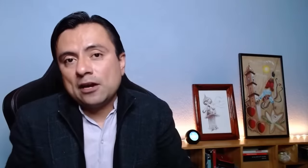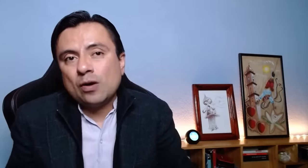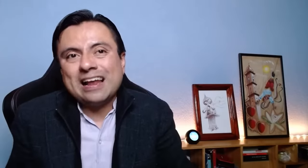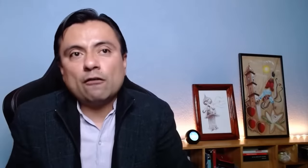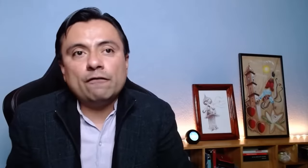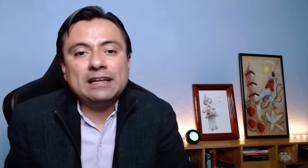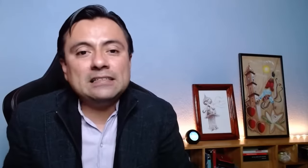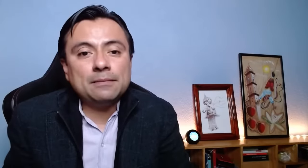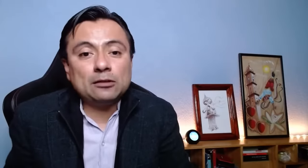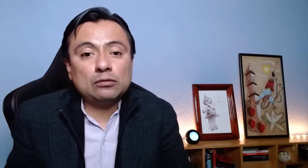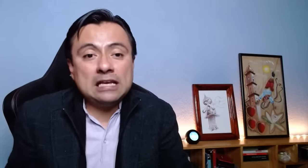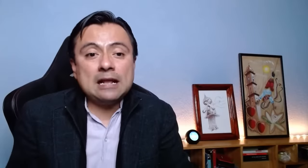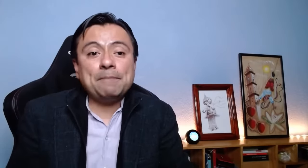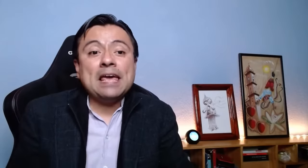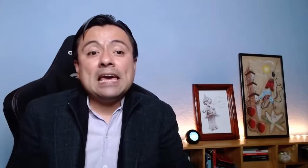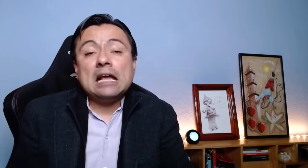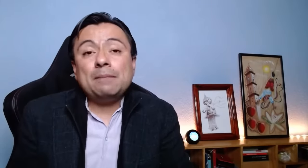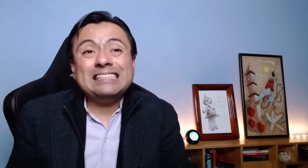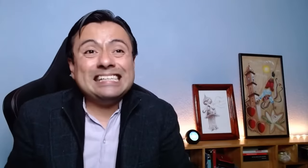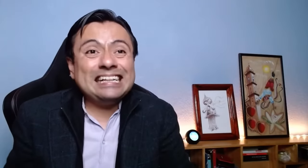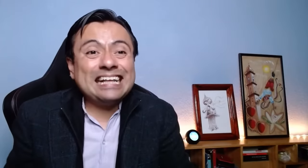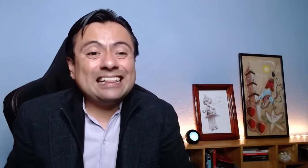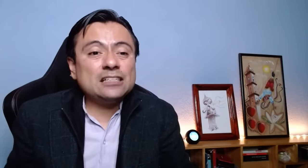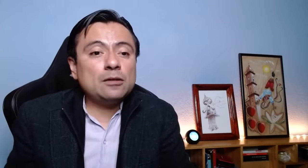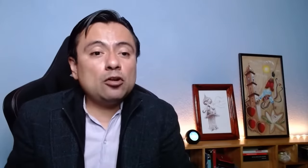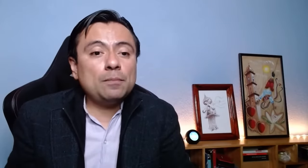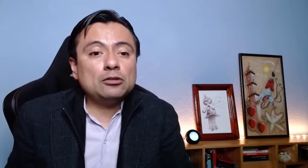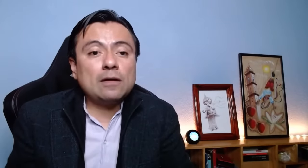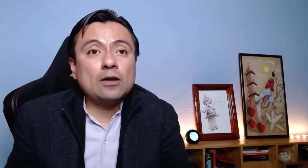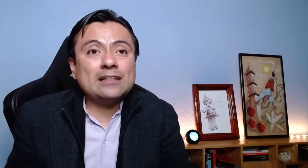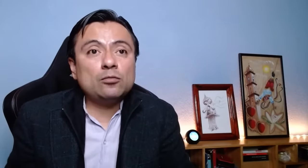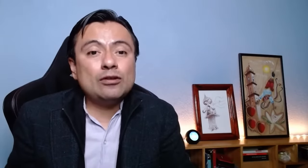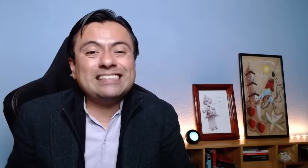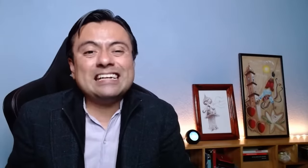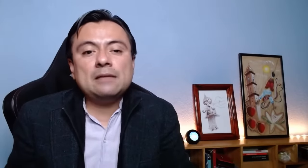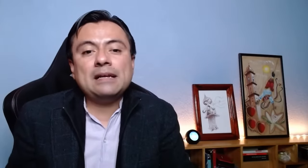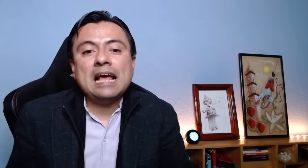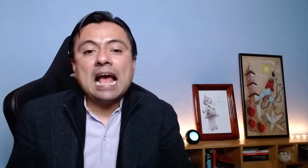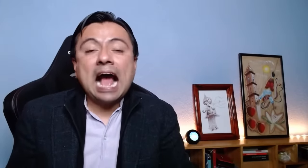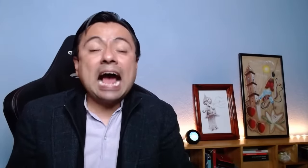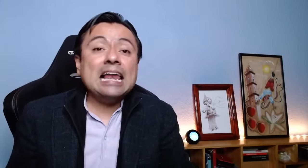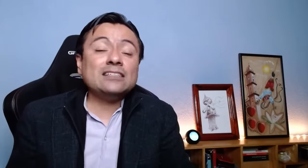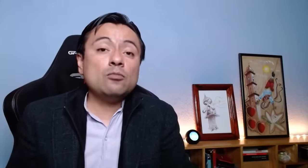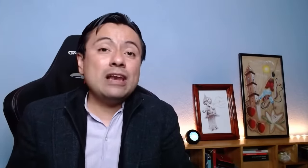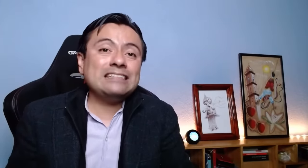for civilians and finally this topic arrived at morning conference on President Andrés Manuel López Obrador